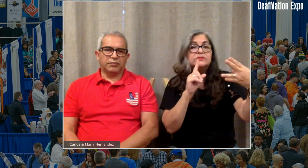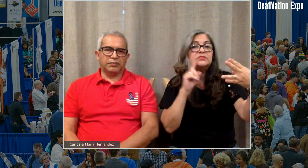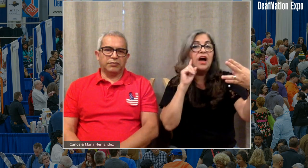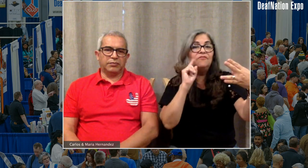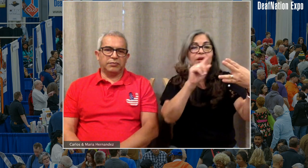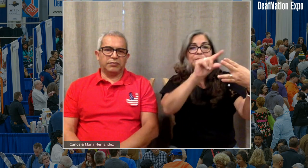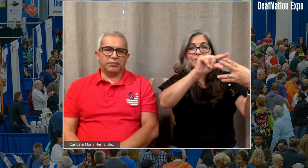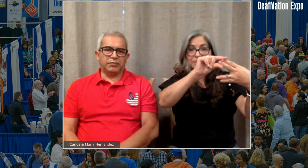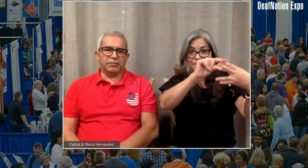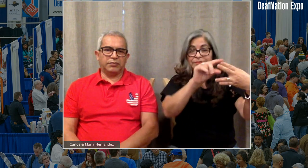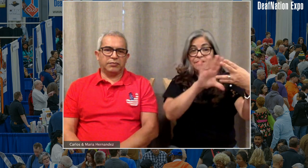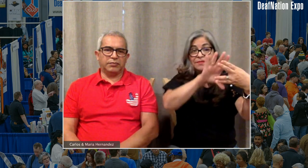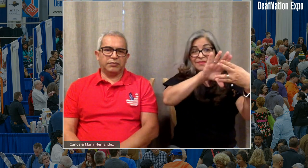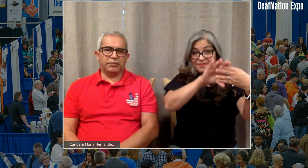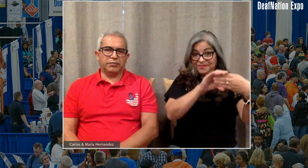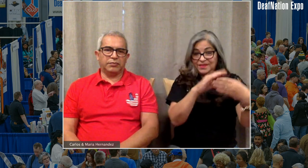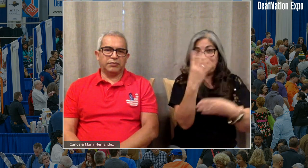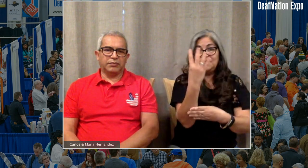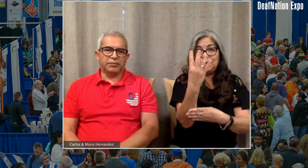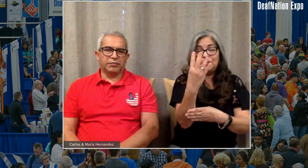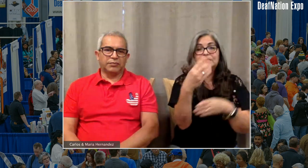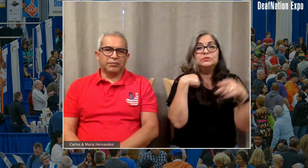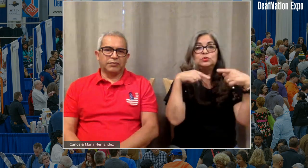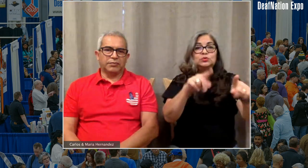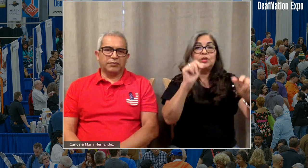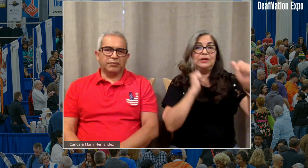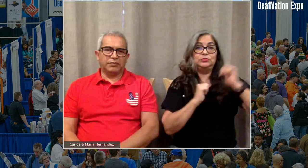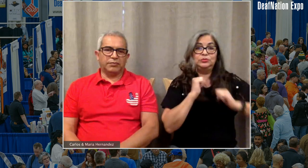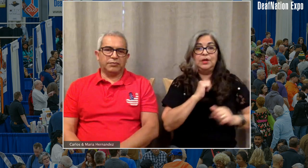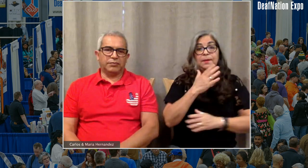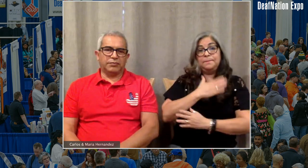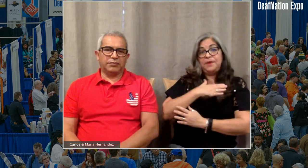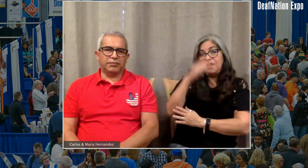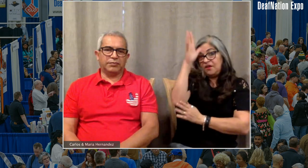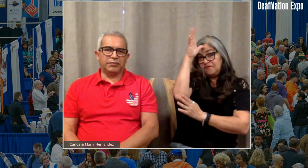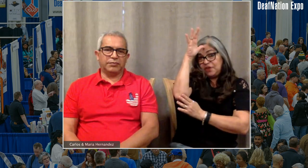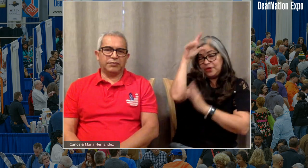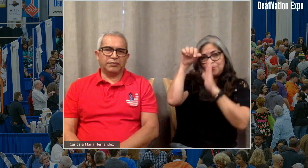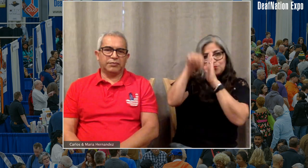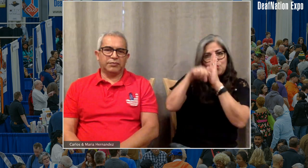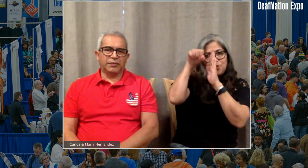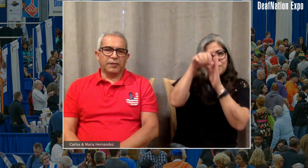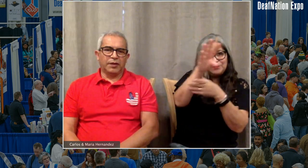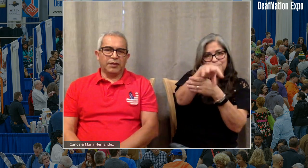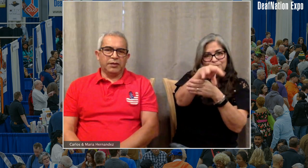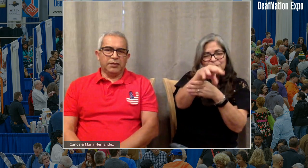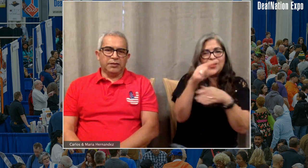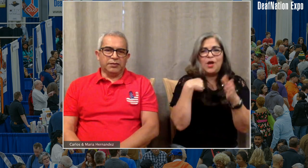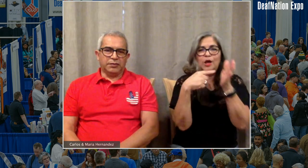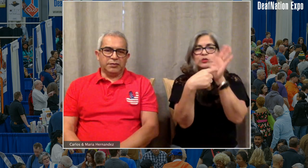Two deaf. Four of us. While we acted, my father filmed us, I’ll show you.